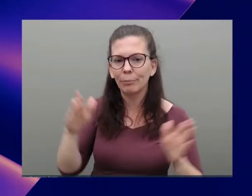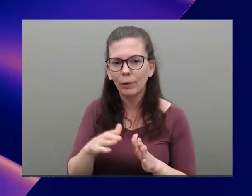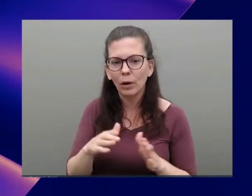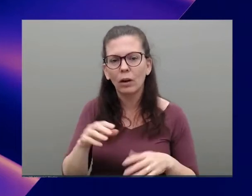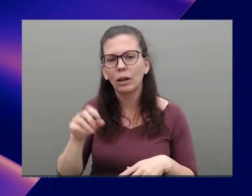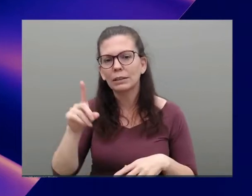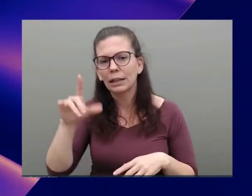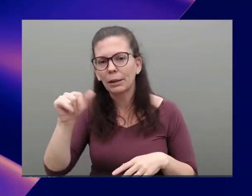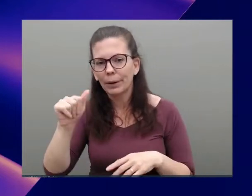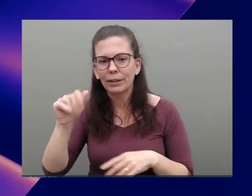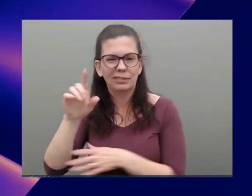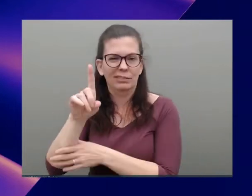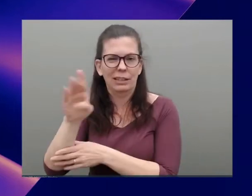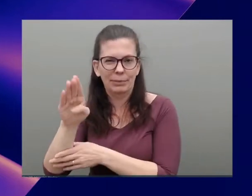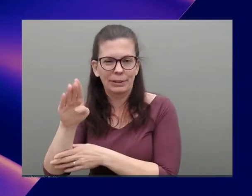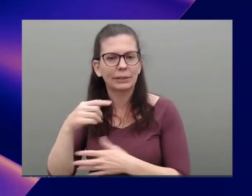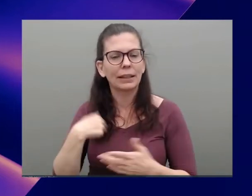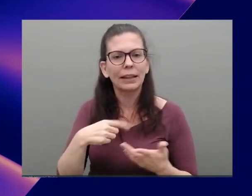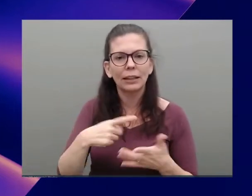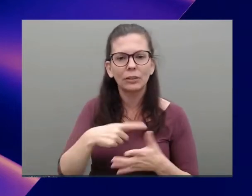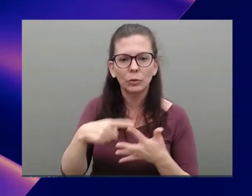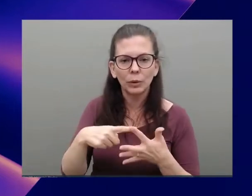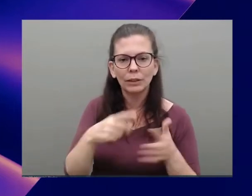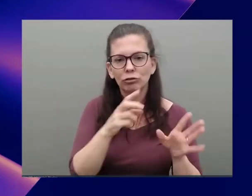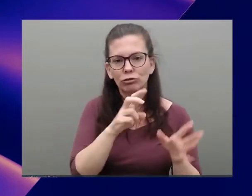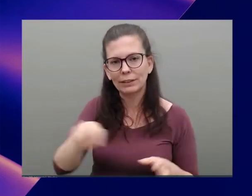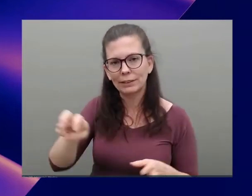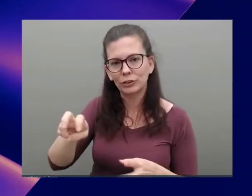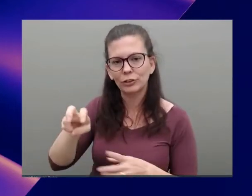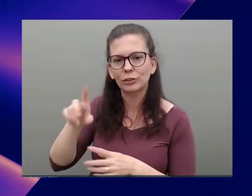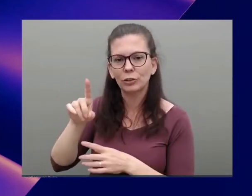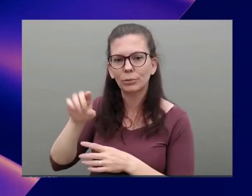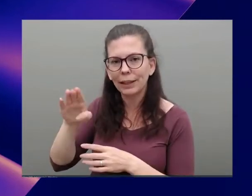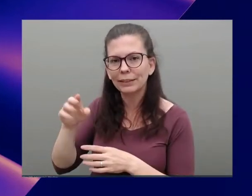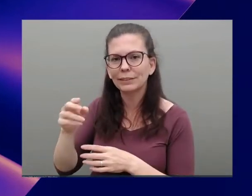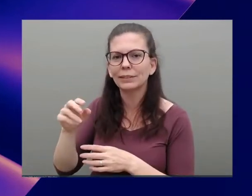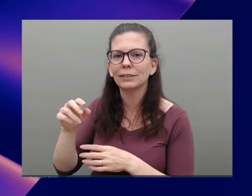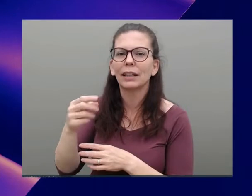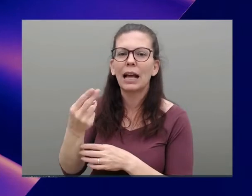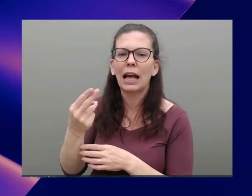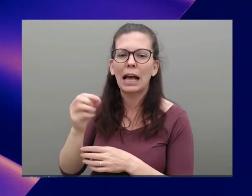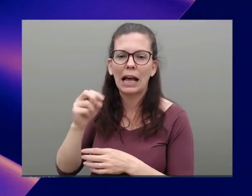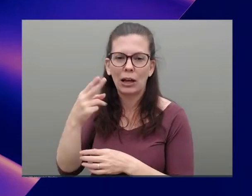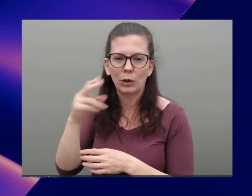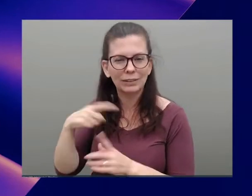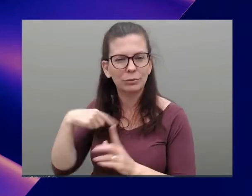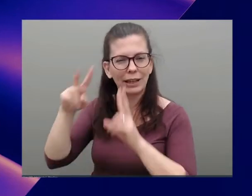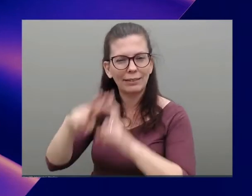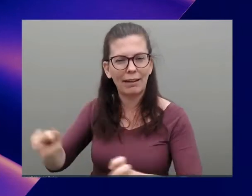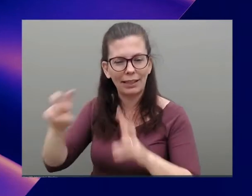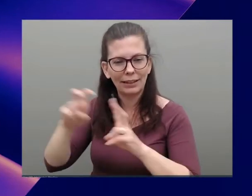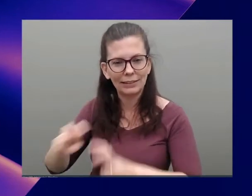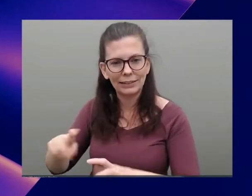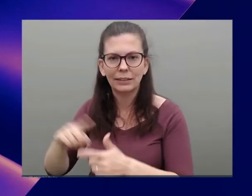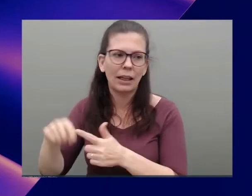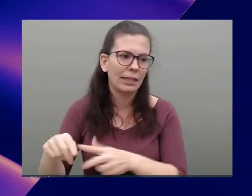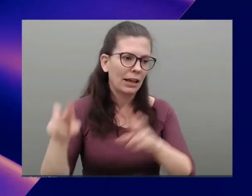and then we transition into the data warehouse to do the aggregation and historical analysis, and then we have a data lake, right,